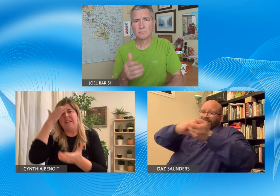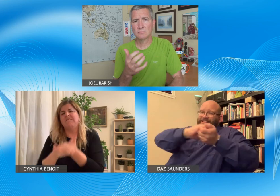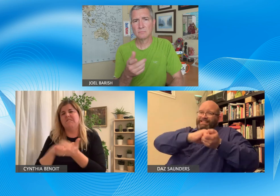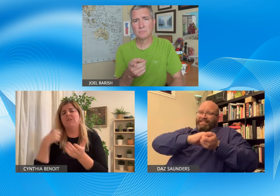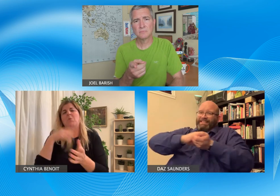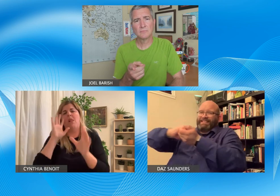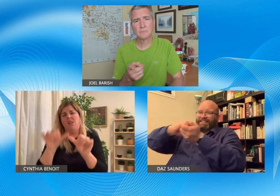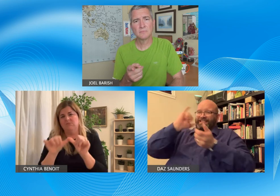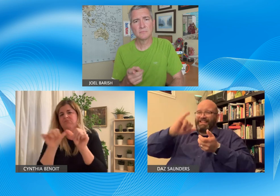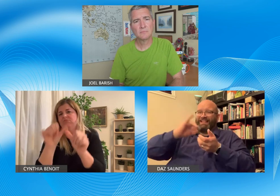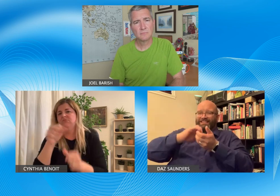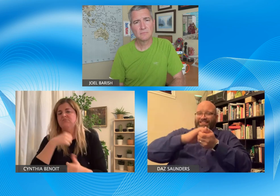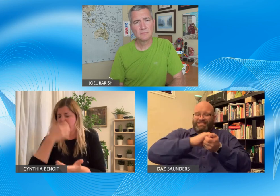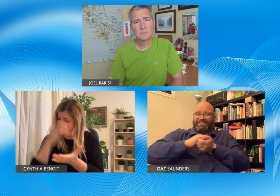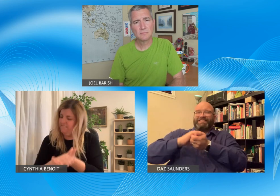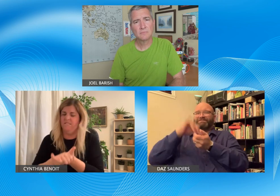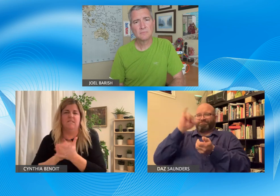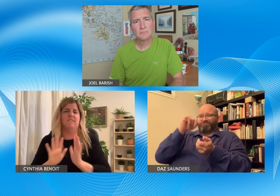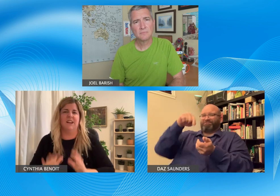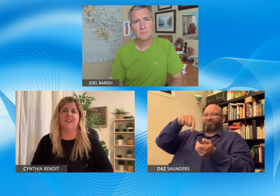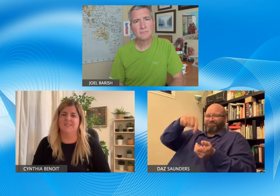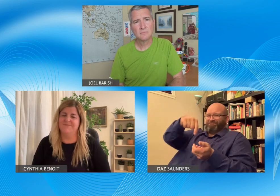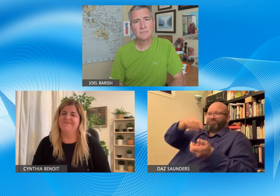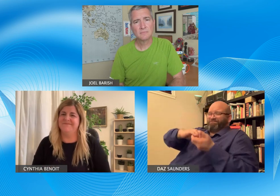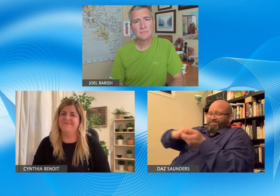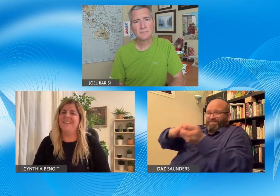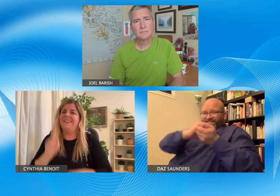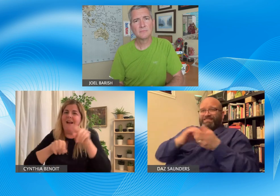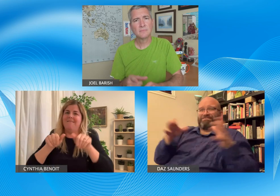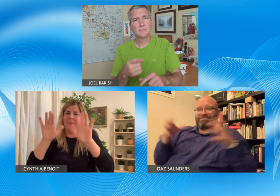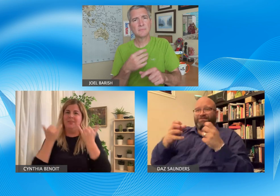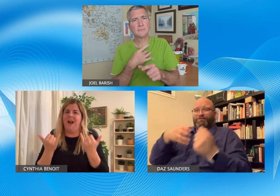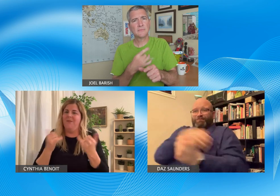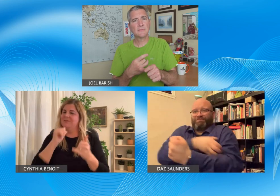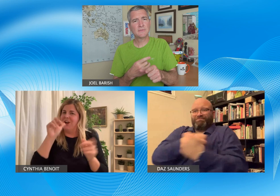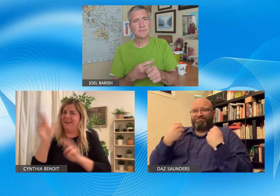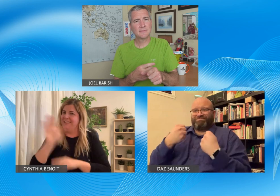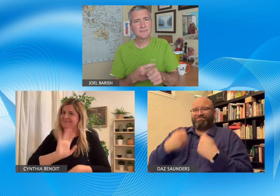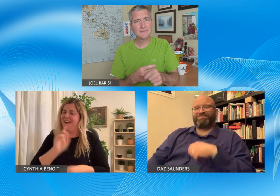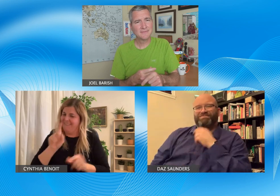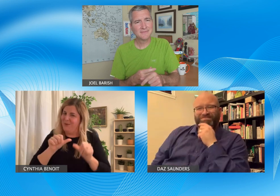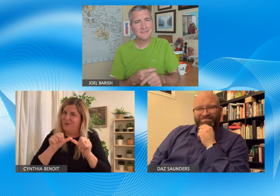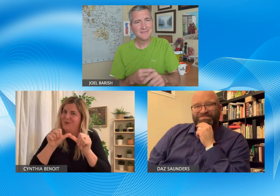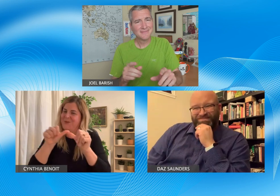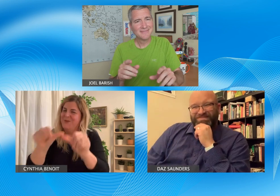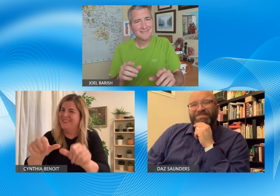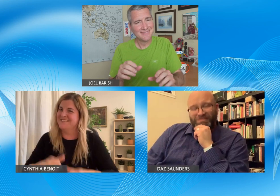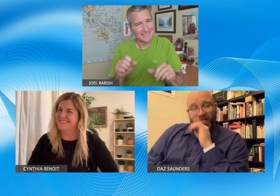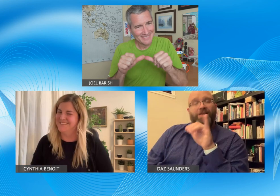I strongly believe we will maintain working on and continuing this endeavor. Can’t give up now. We’re not ready yet. We have to persevere.